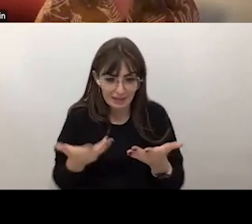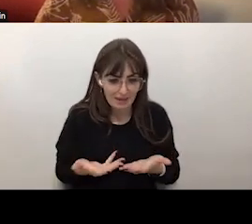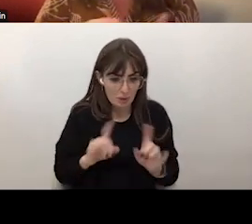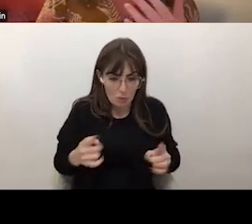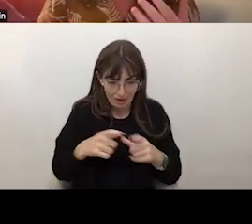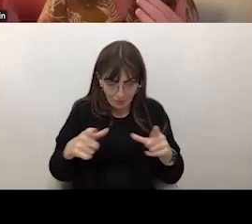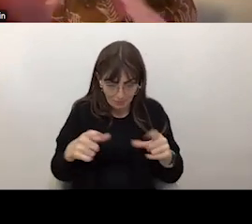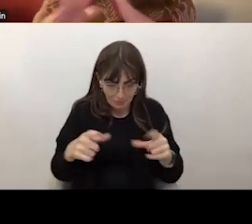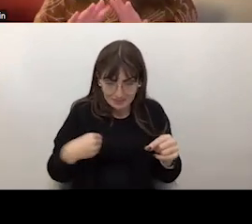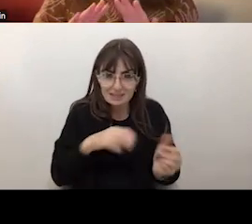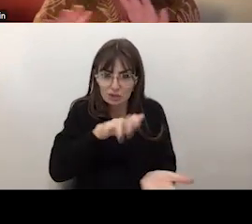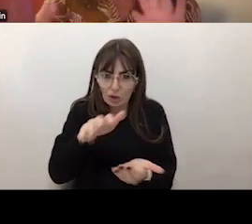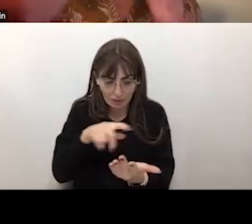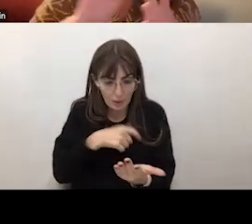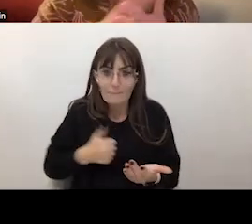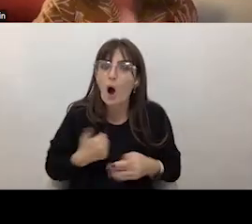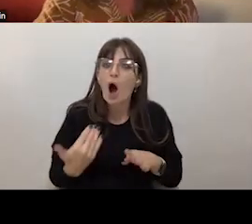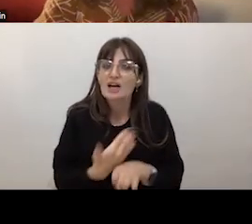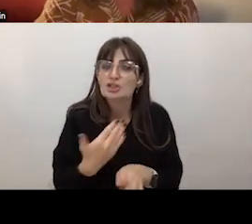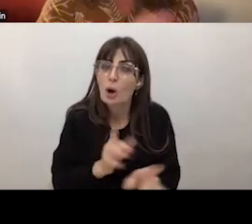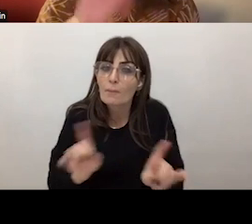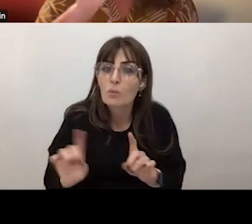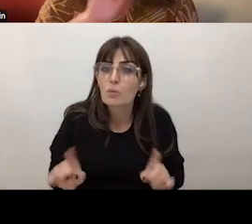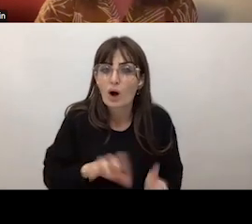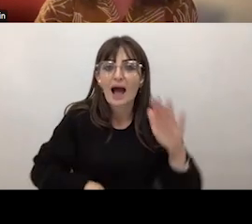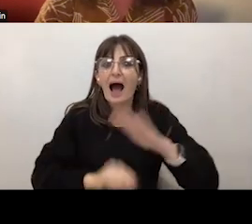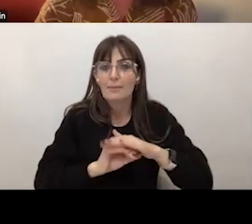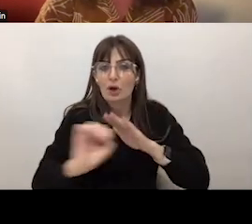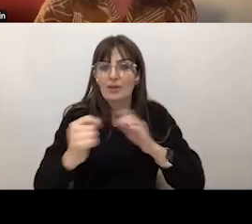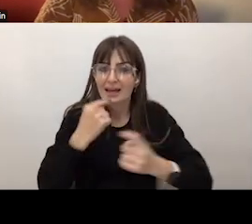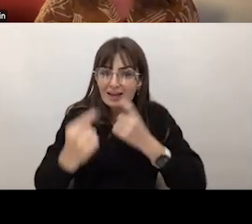cards she had collected and it was my task to upload the information and connect with